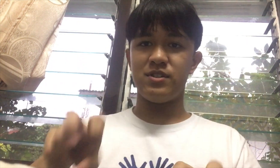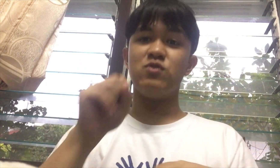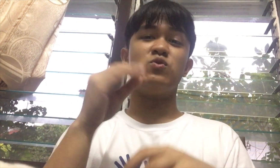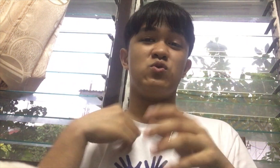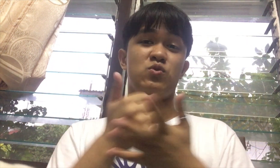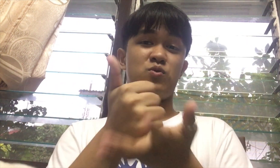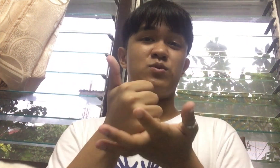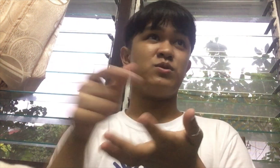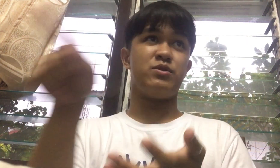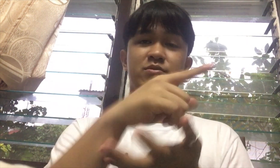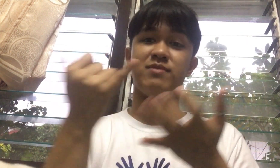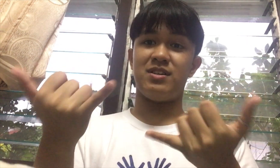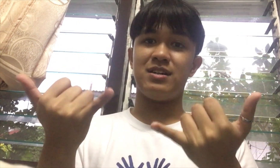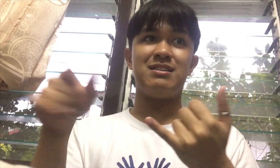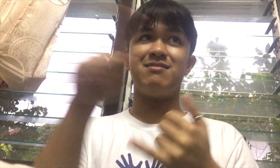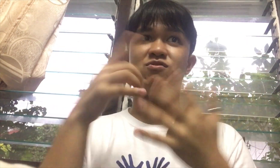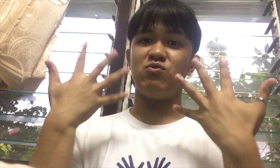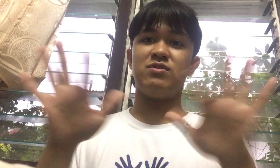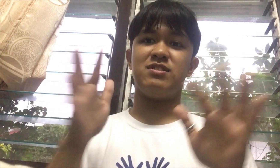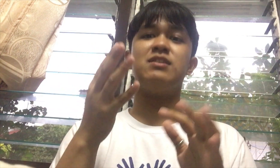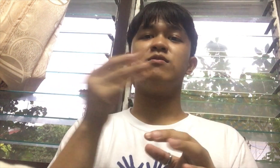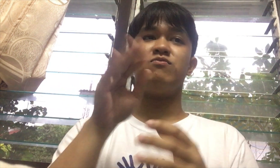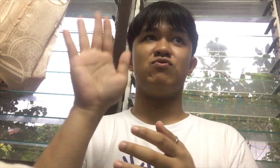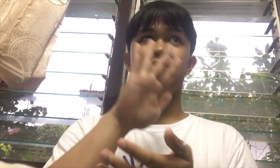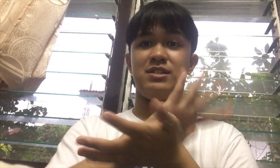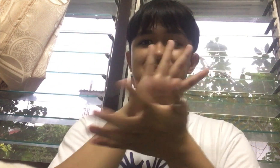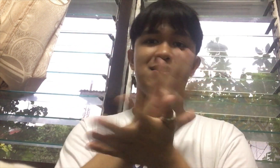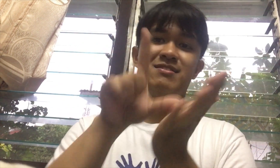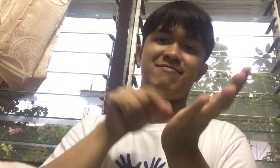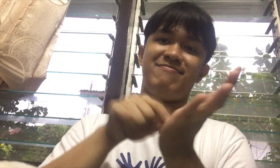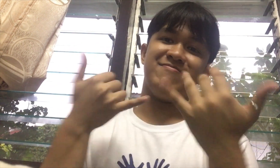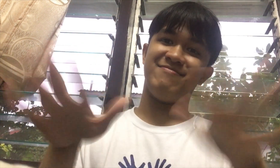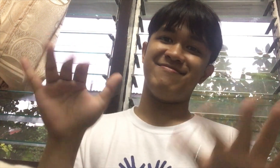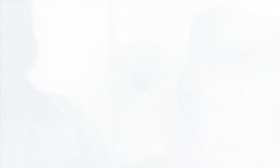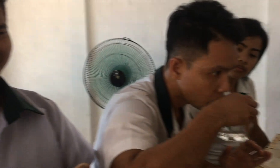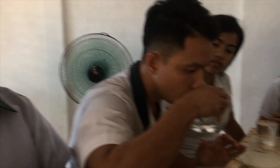So yeah, I just helped them today they were just finished researching and all of their research papers just printed already